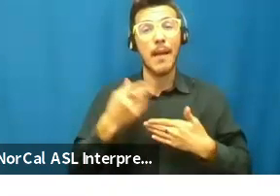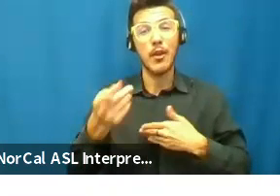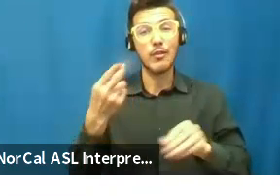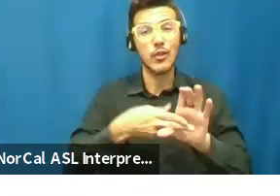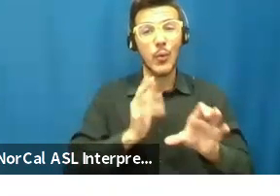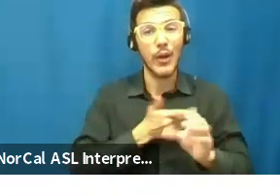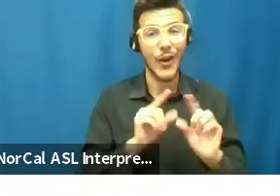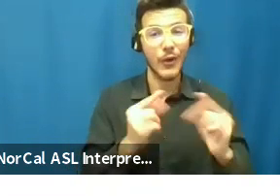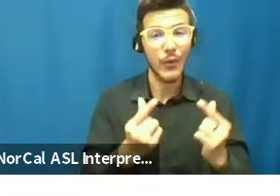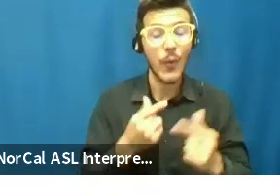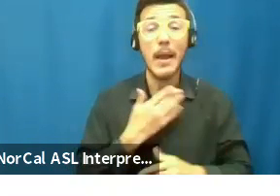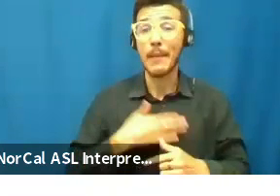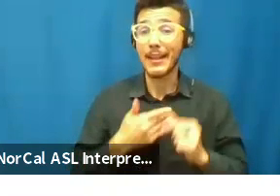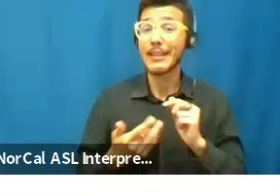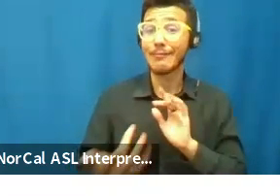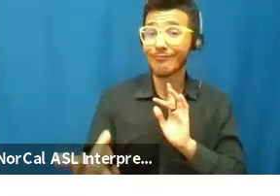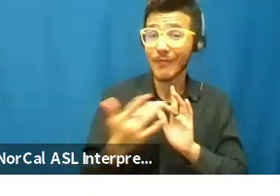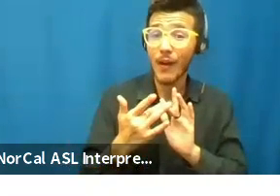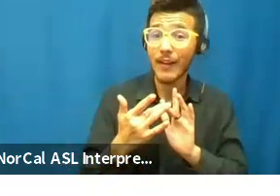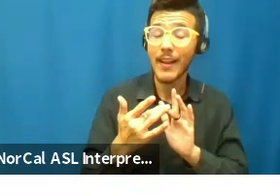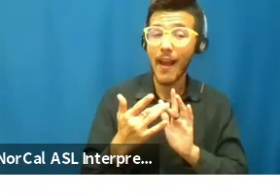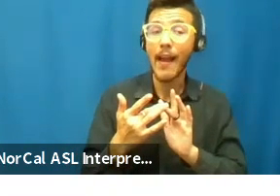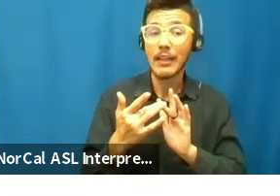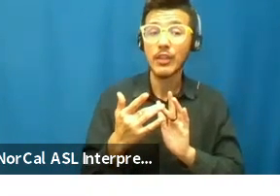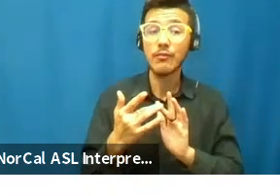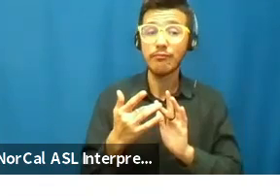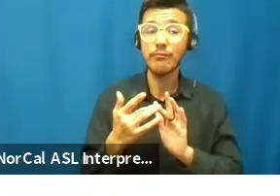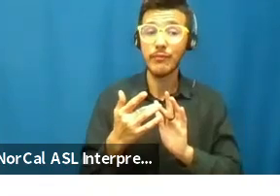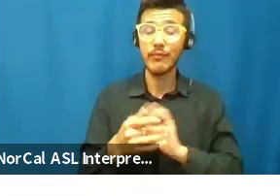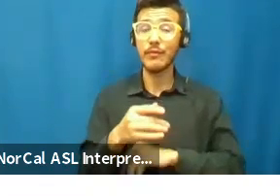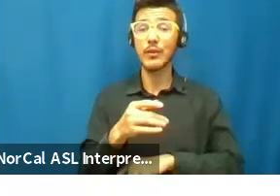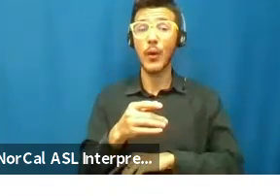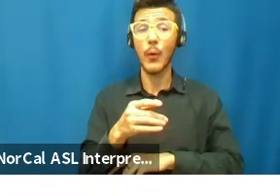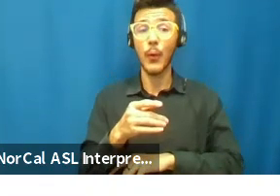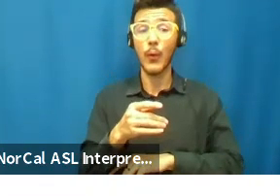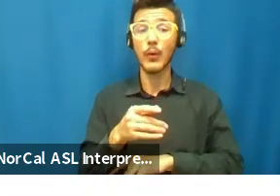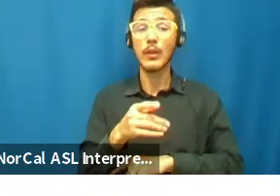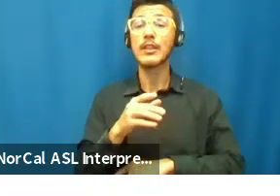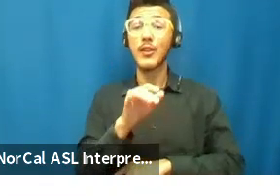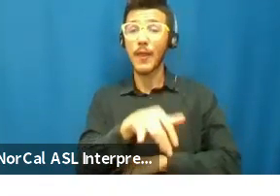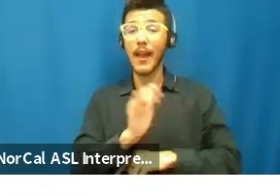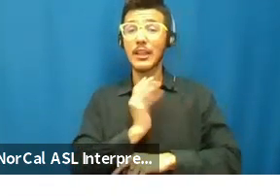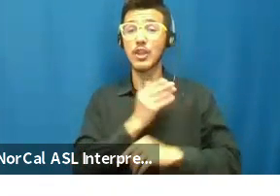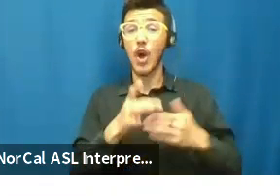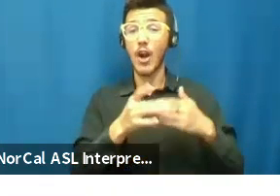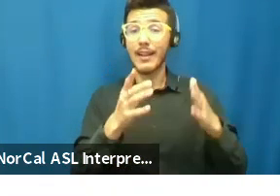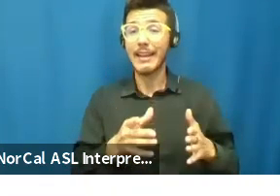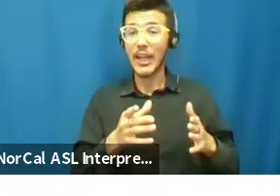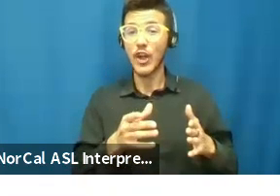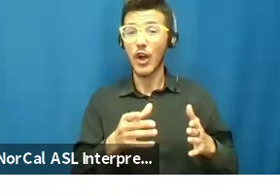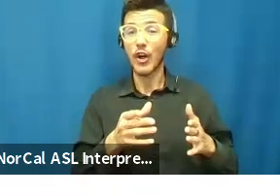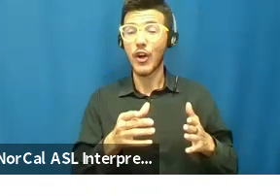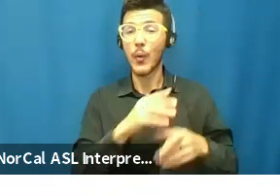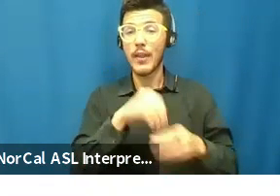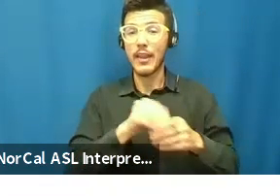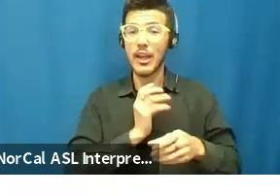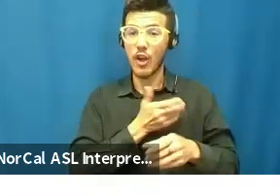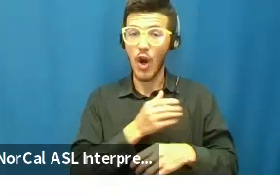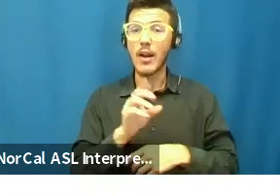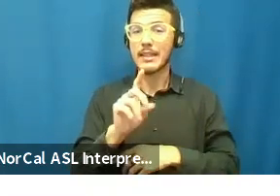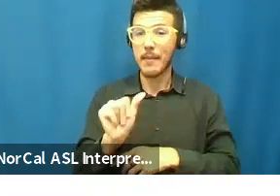us. So our leaders within the Disability Equity Collaborative, if you're engaging interested in